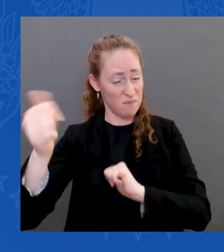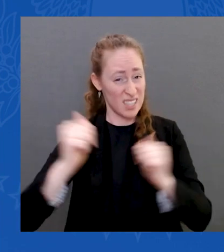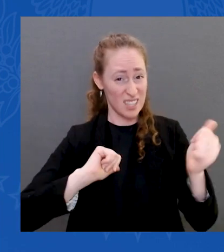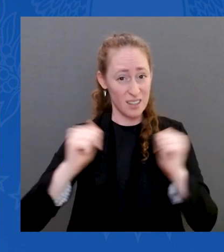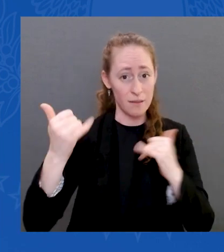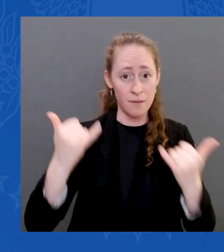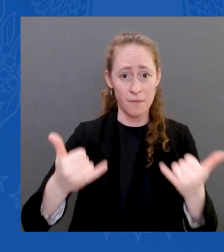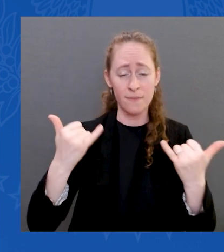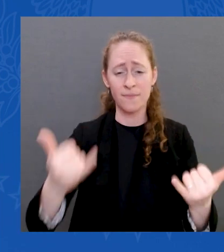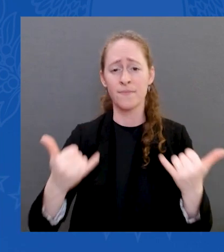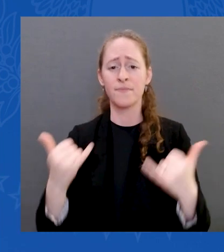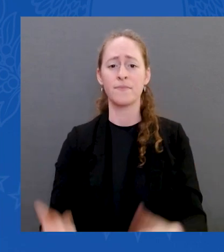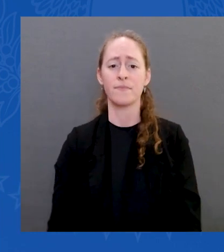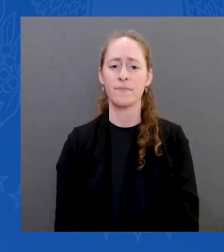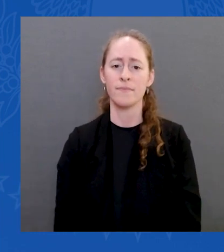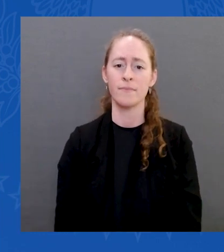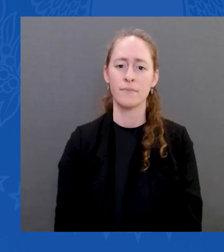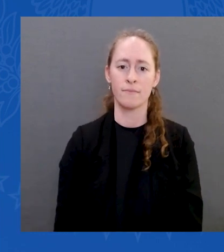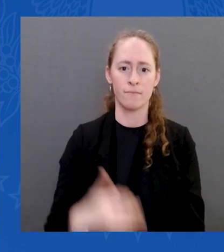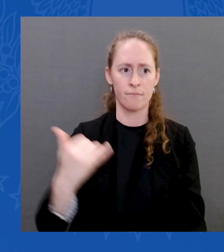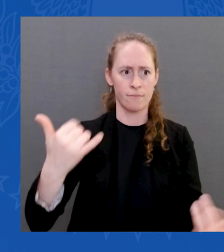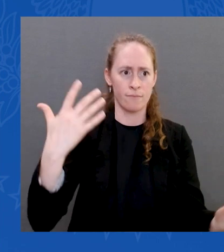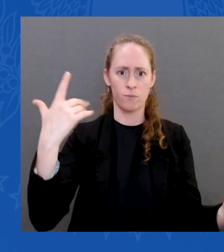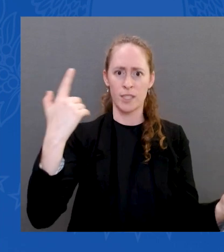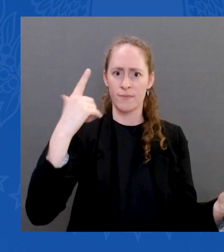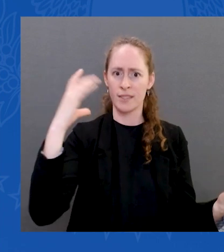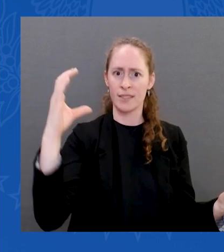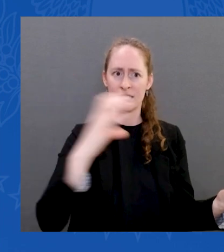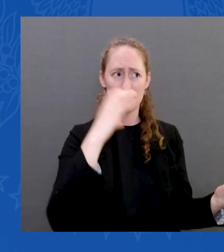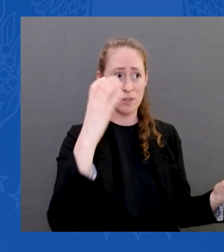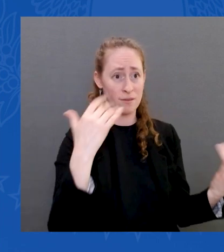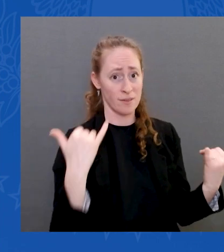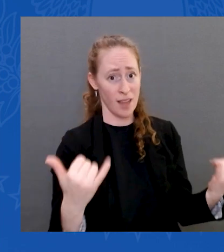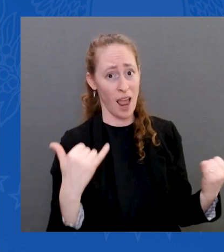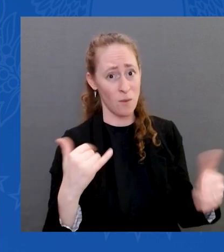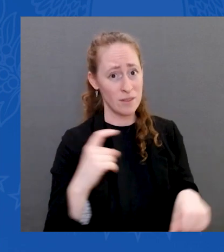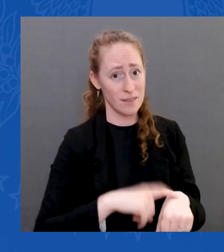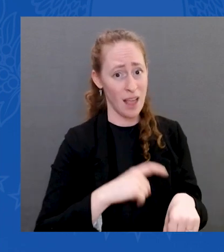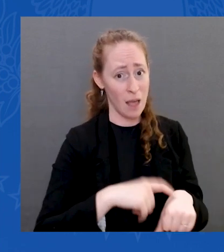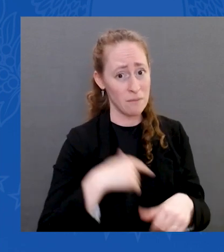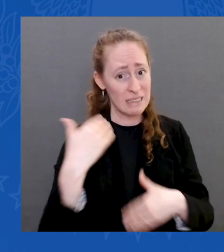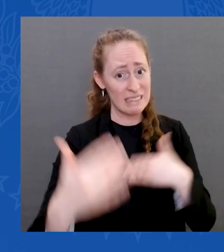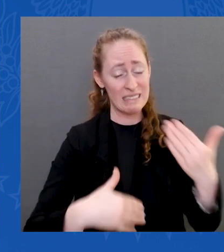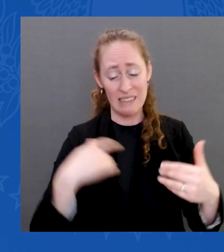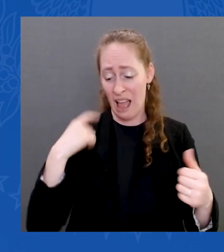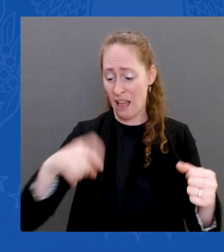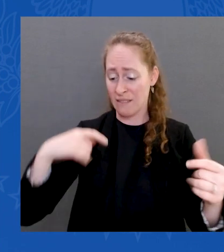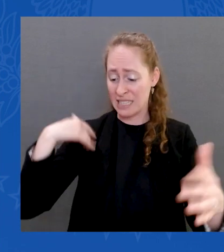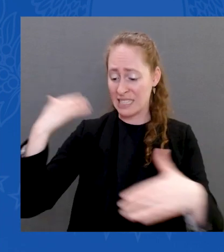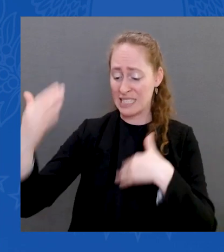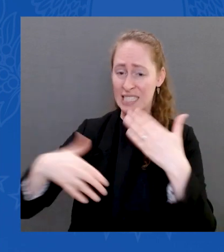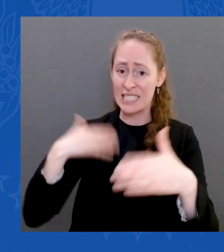Not a joke. That's what we're -- that's where we are right now. You know, parenthetically, if you think about it: